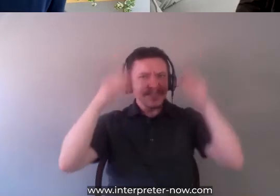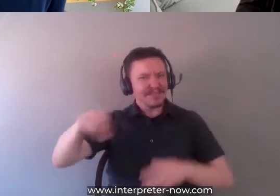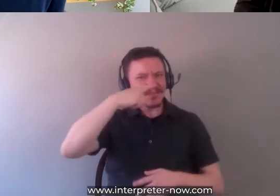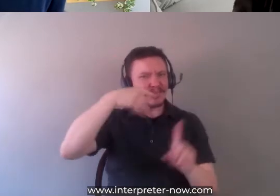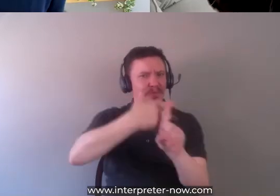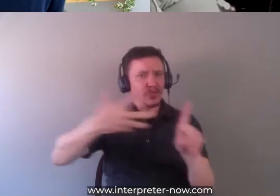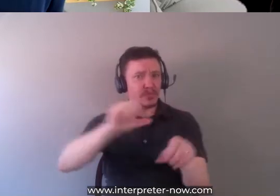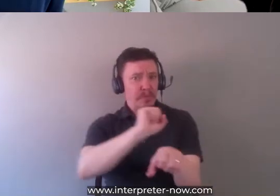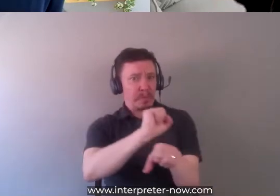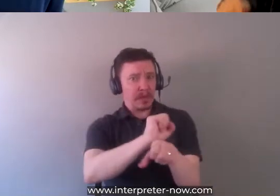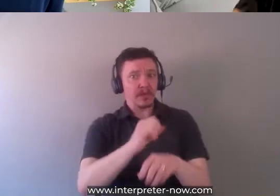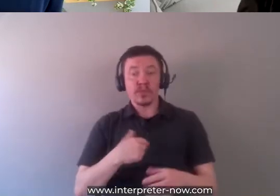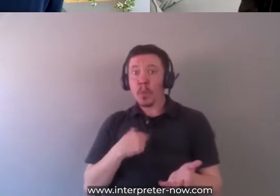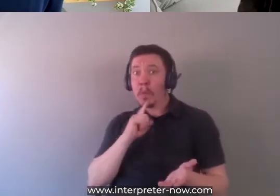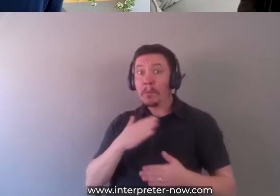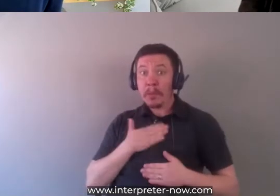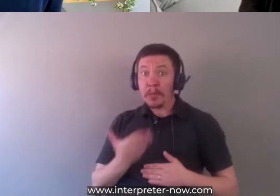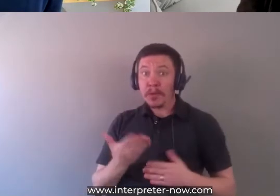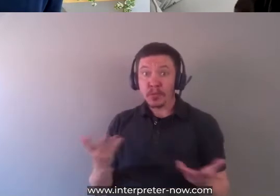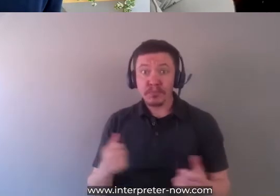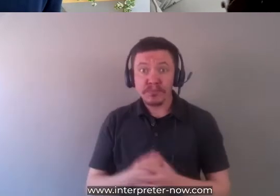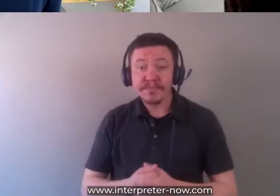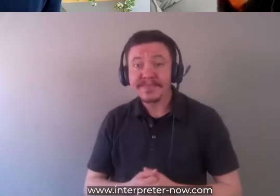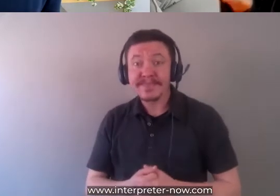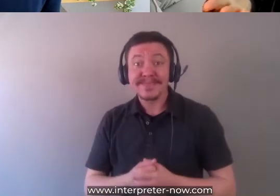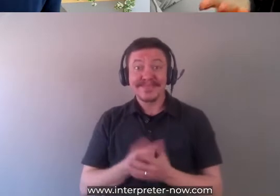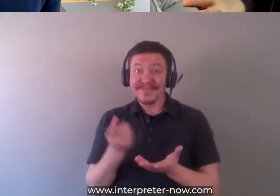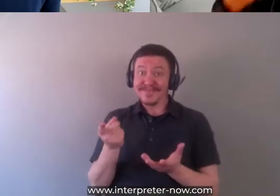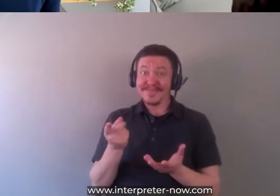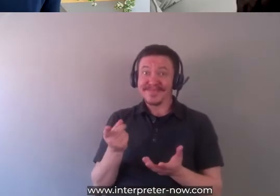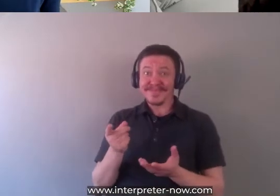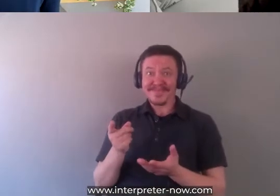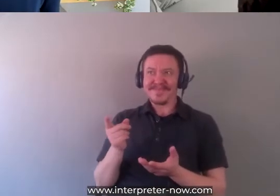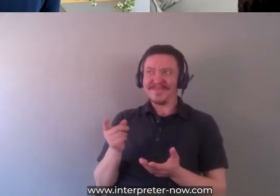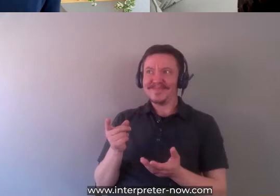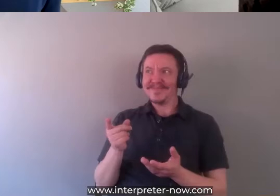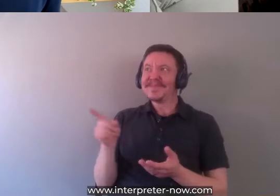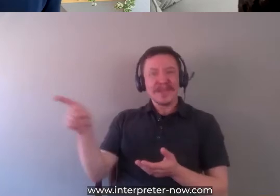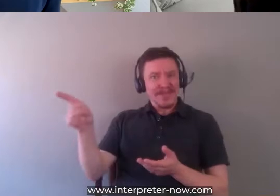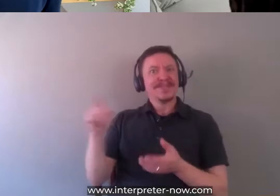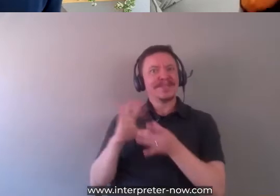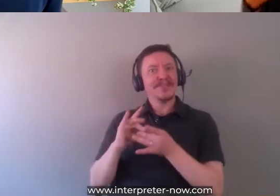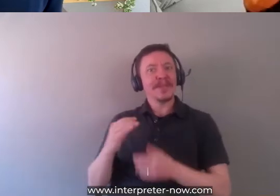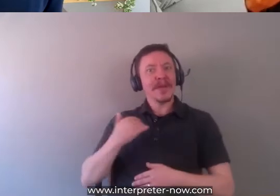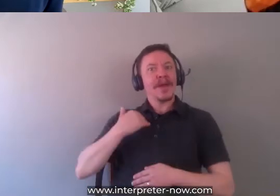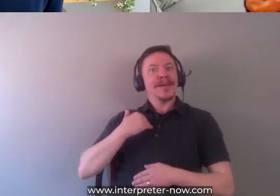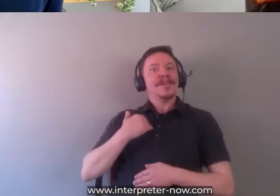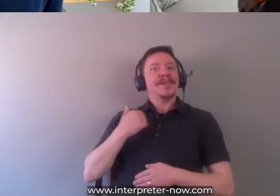Sure, I'd be happy to. But actually, you pointing that out reminded me that I frequently